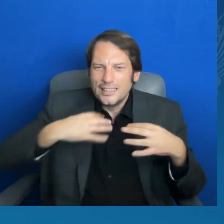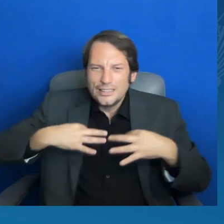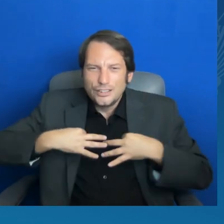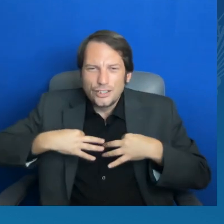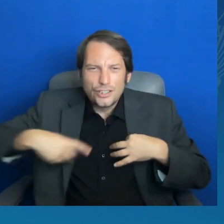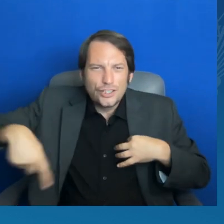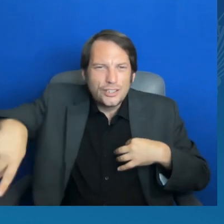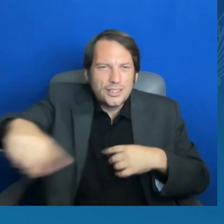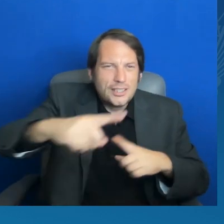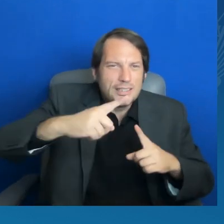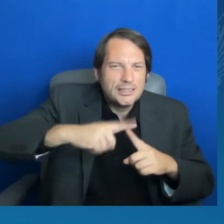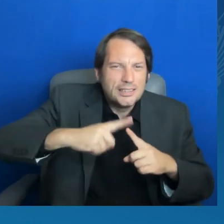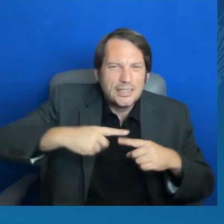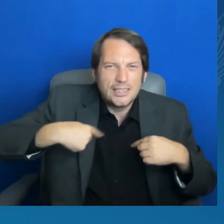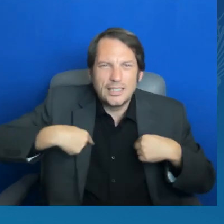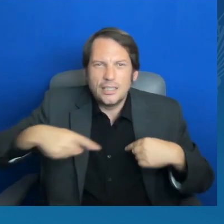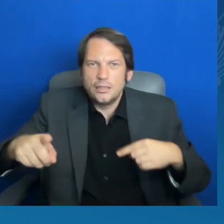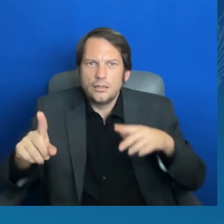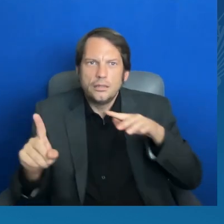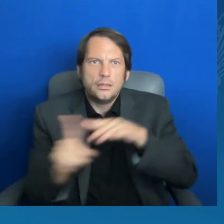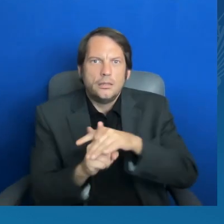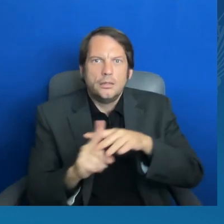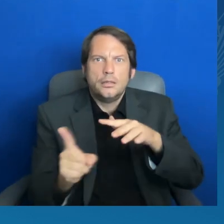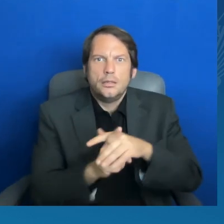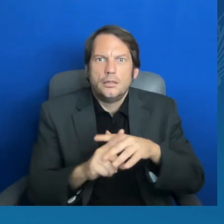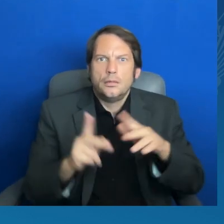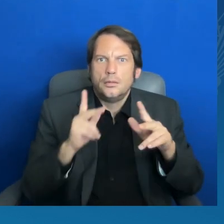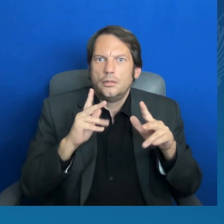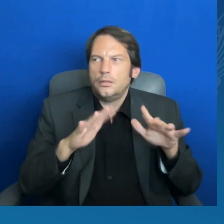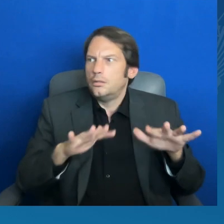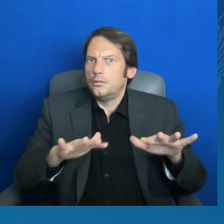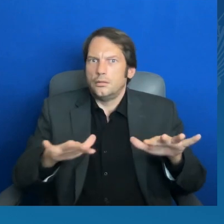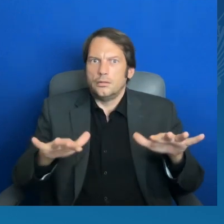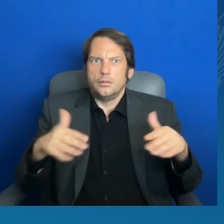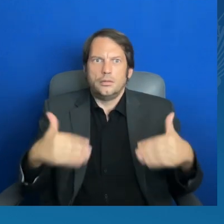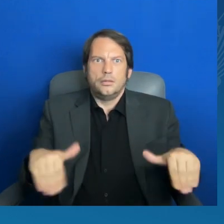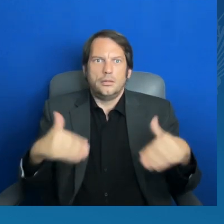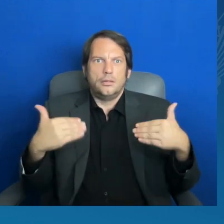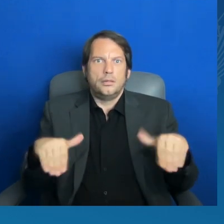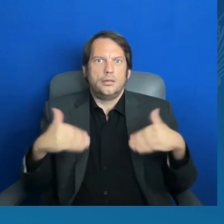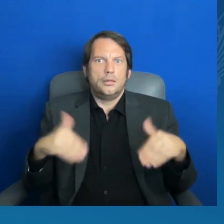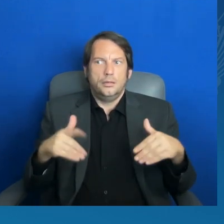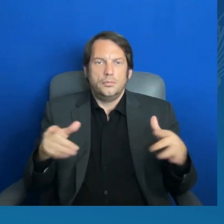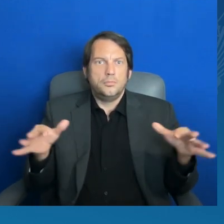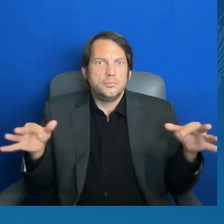The Vice President: And it matters, and it matters, and it matters.